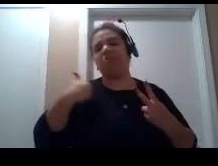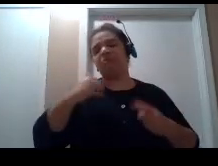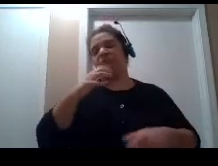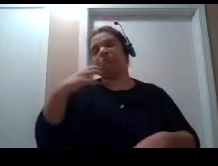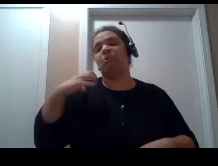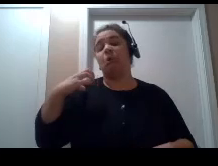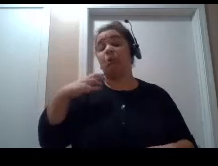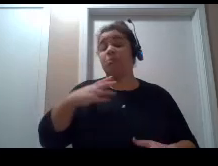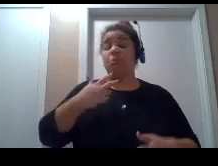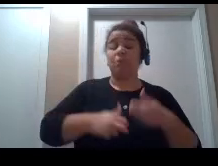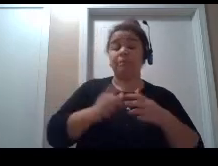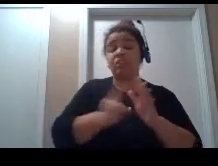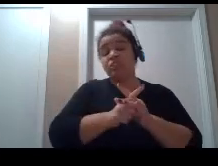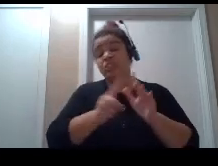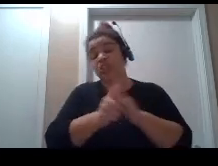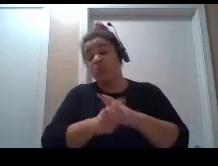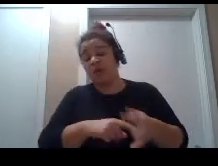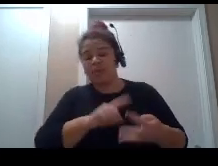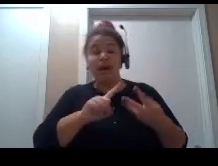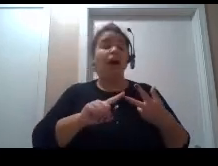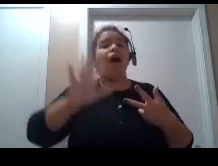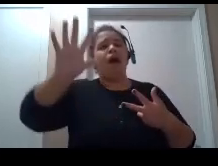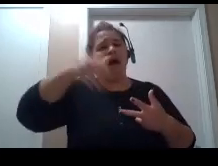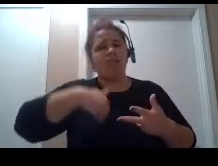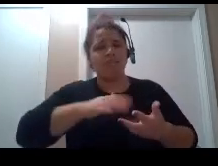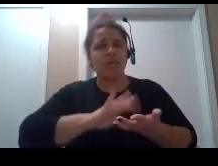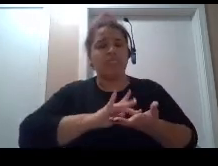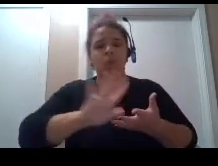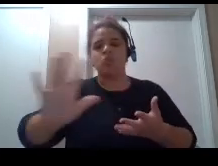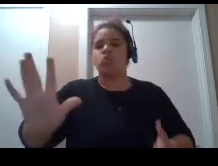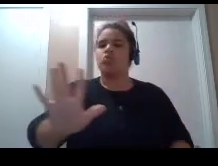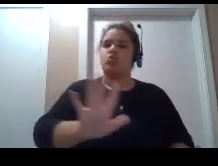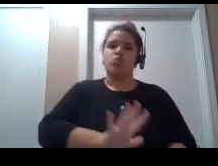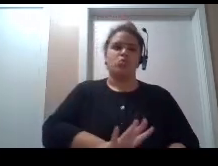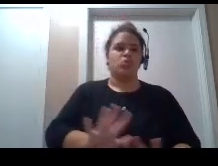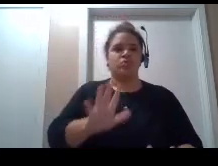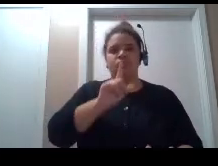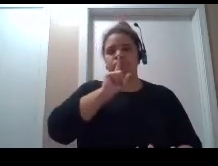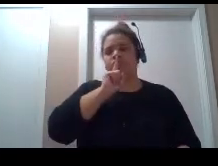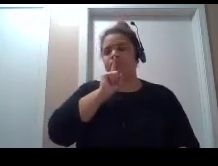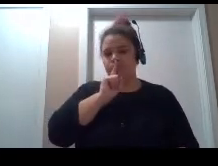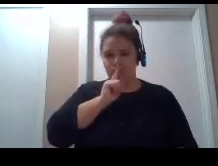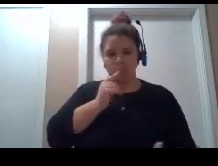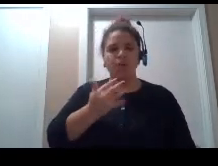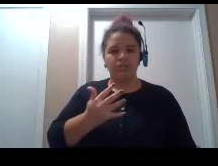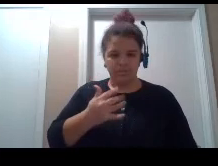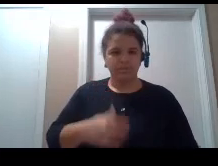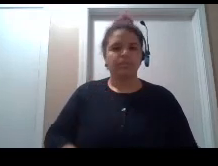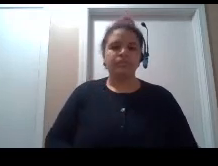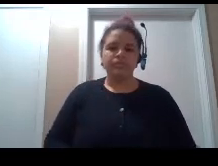medication schedules, etc. Do not try to give the candidate answers during the interview.